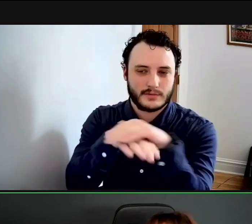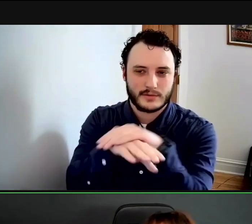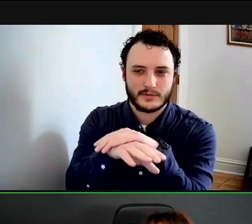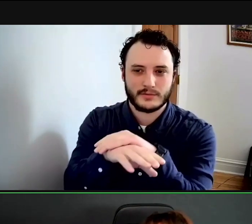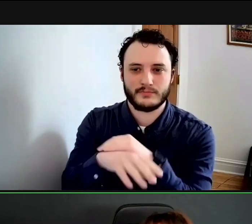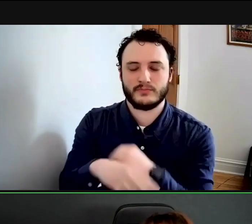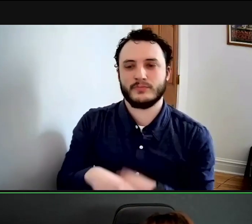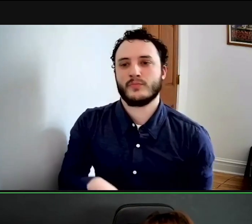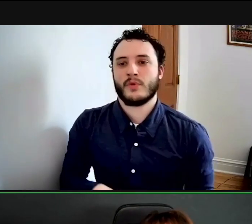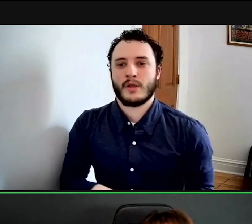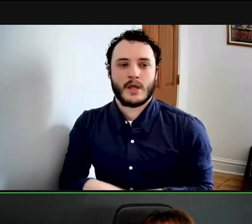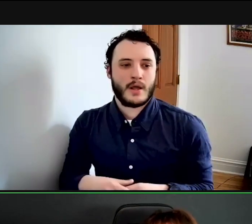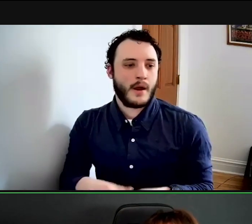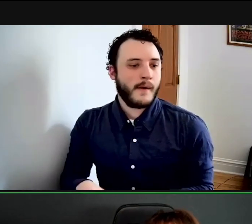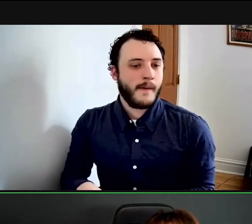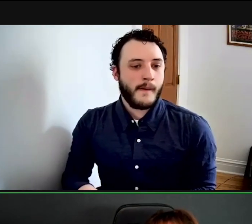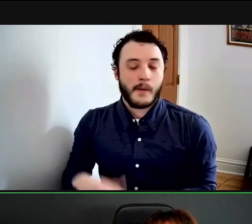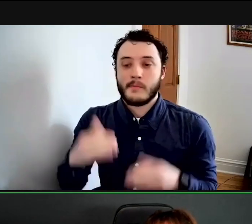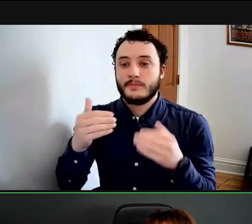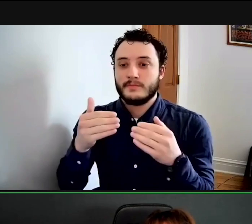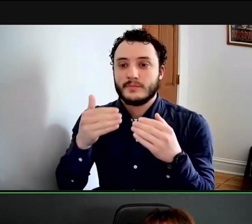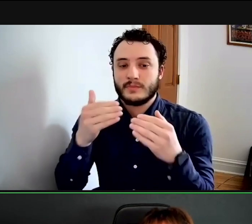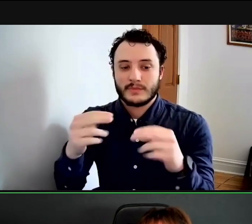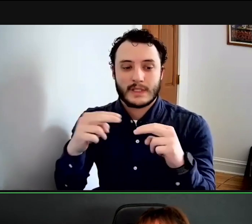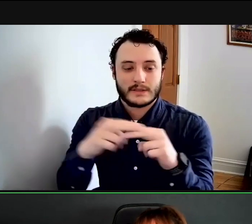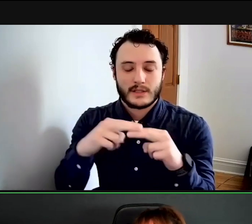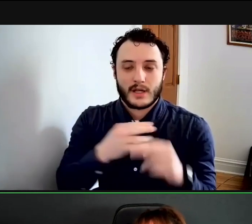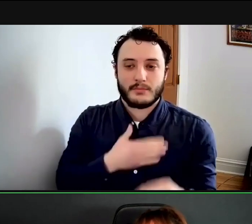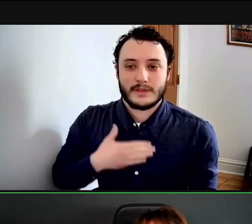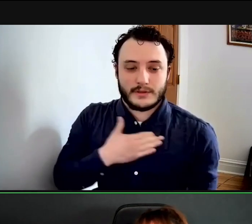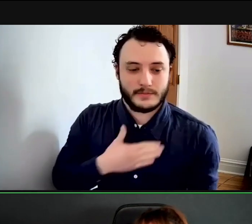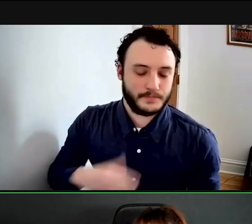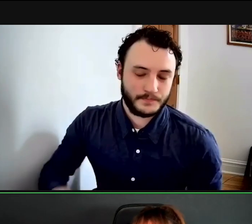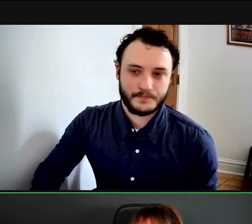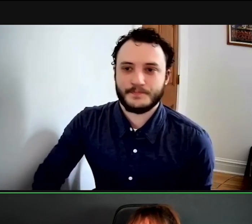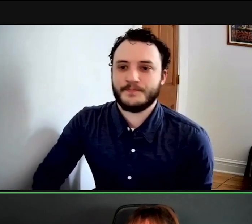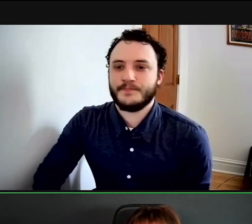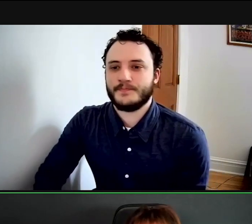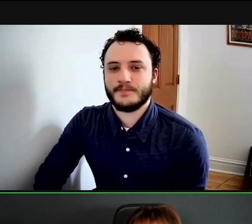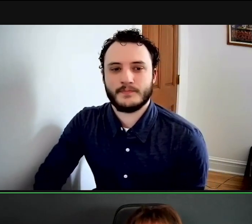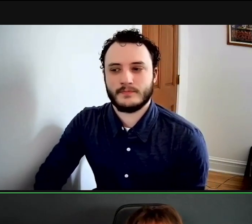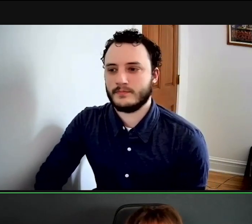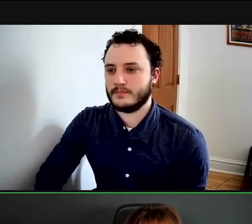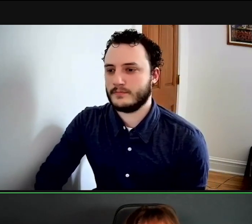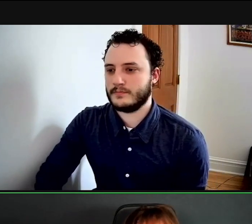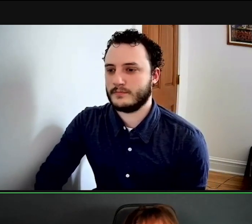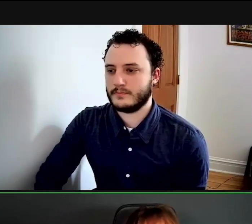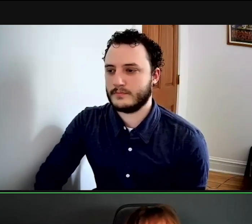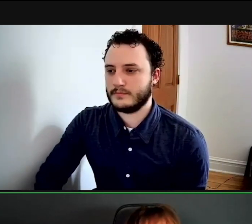study abroad opportunities, and campus access. Let's move on to the next slide.